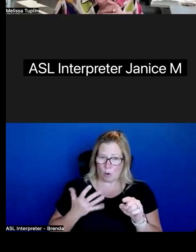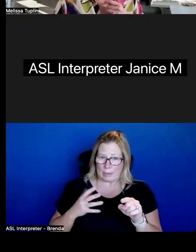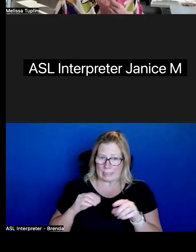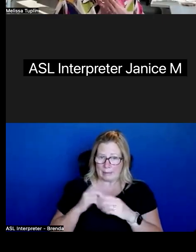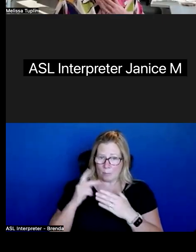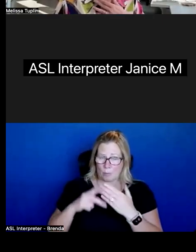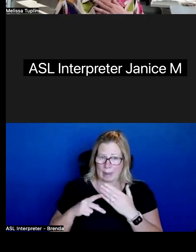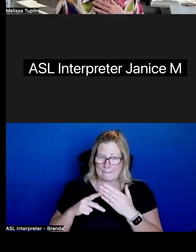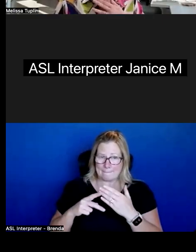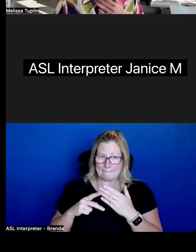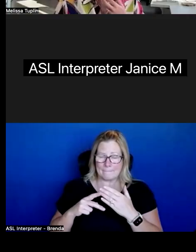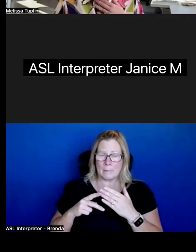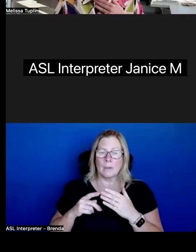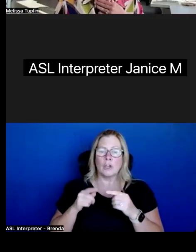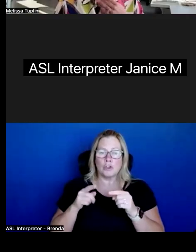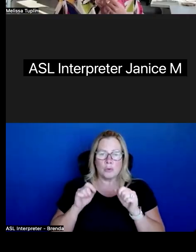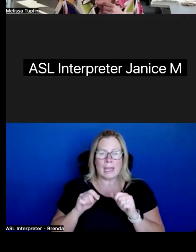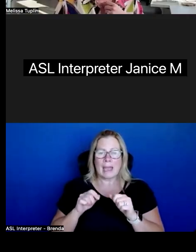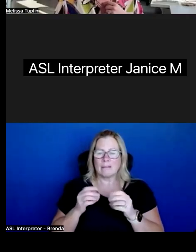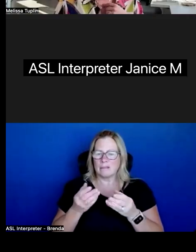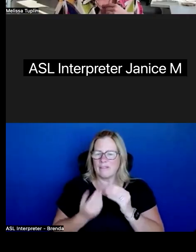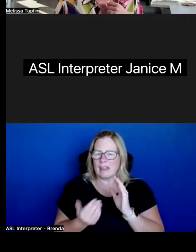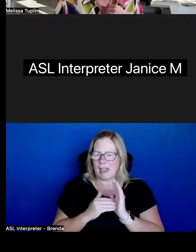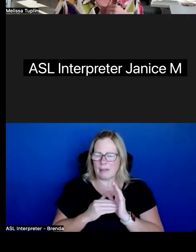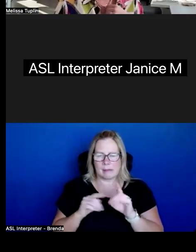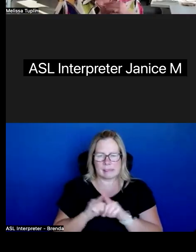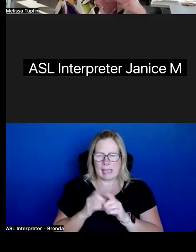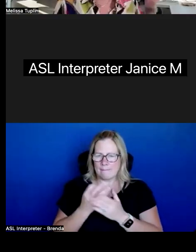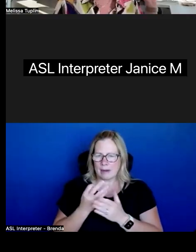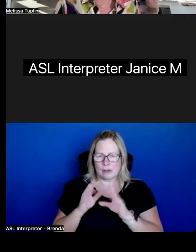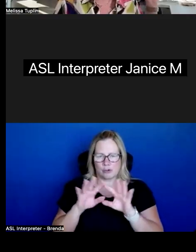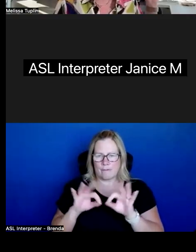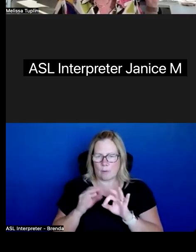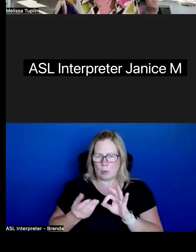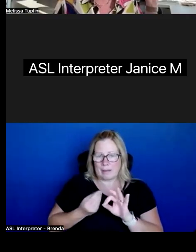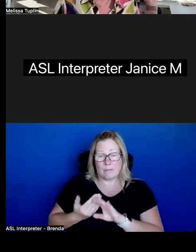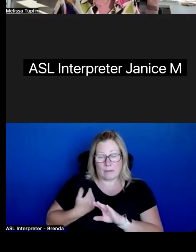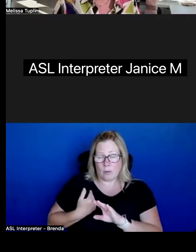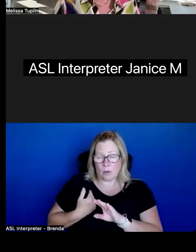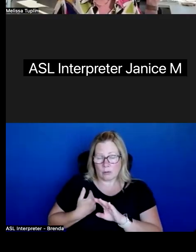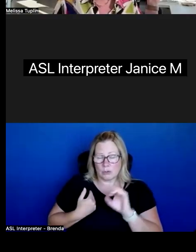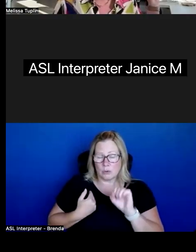you may resubmit the financial form that you submitted earlier this year in February